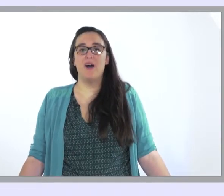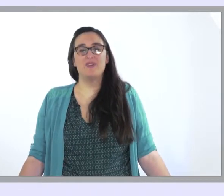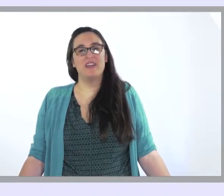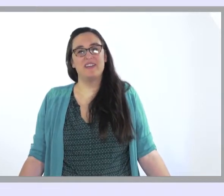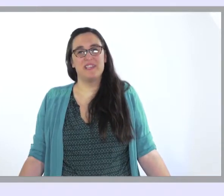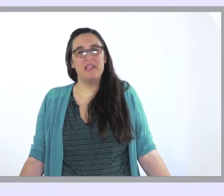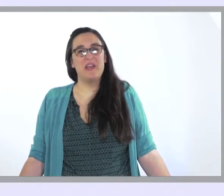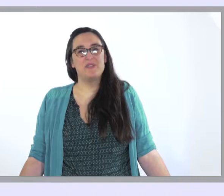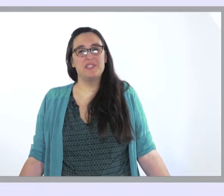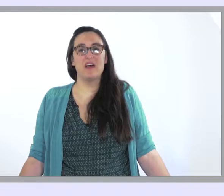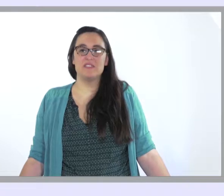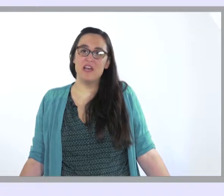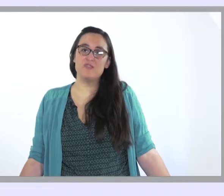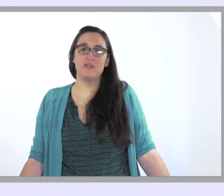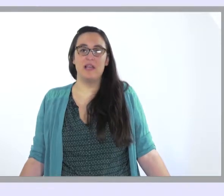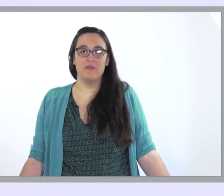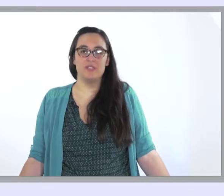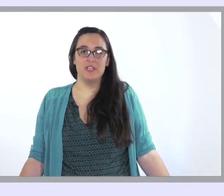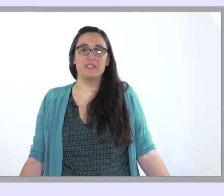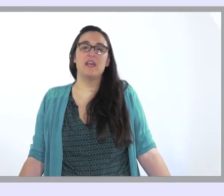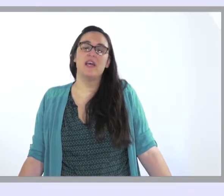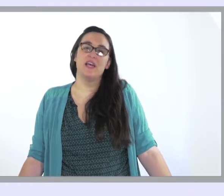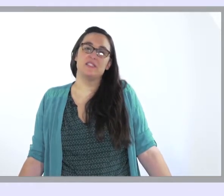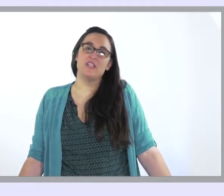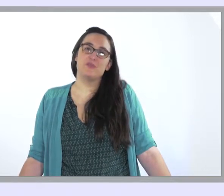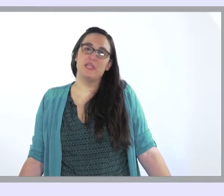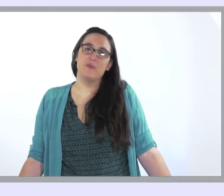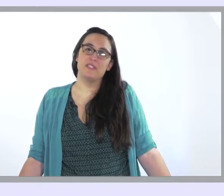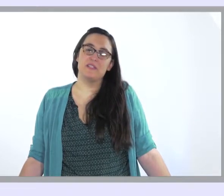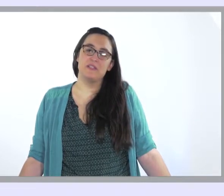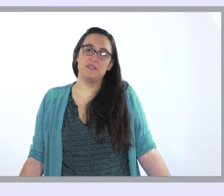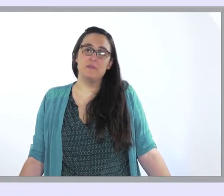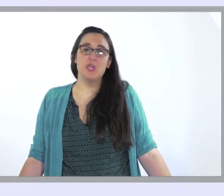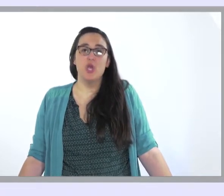about sign languages as natural languages, as natural linguistic systems,